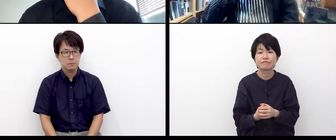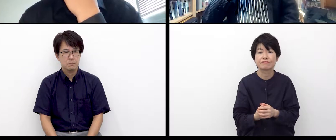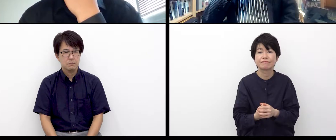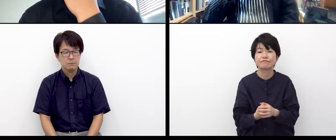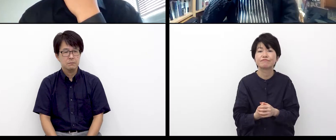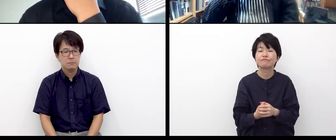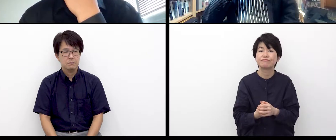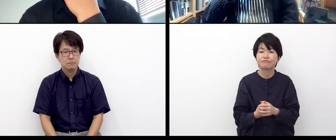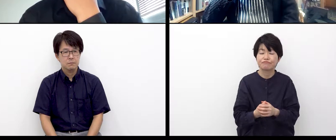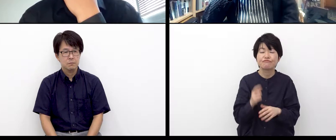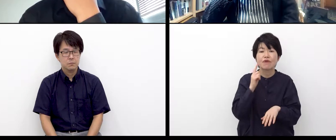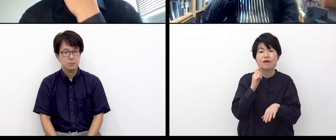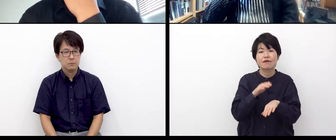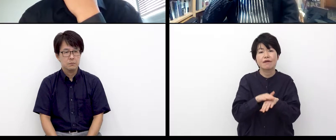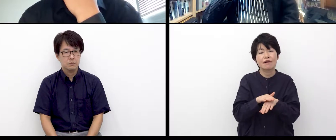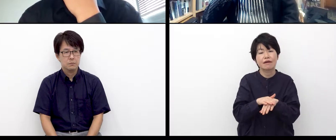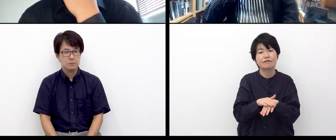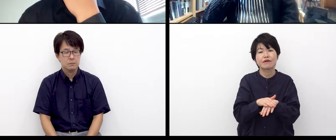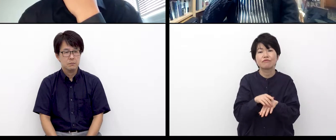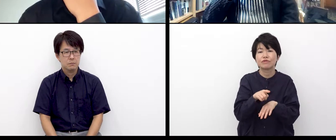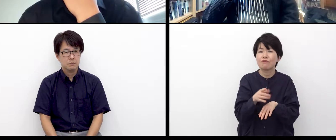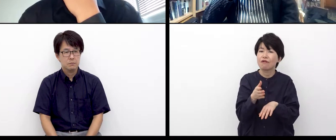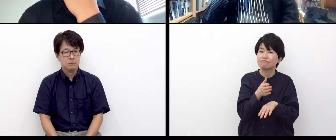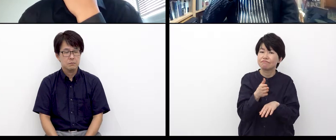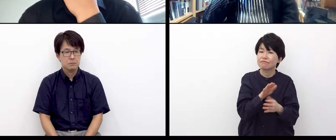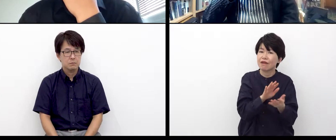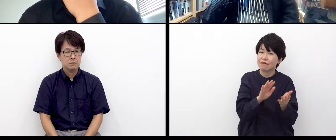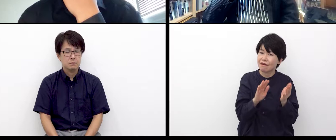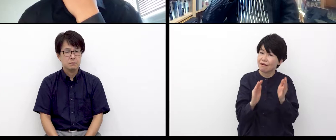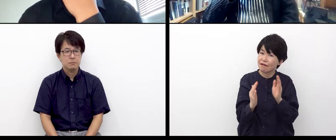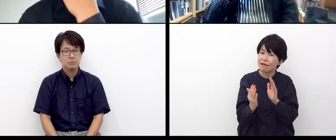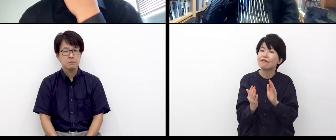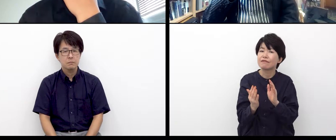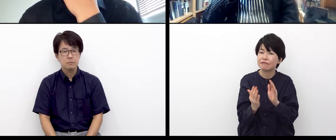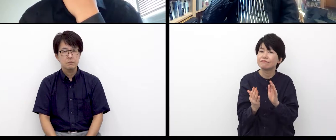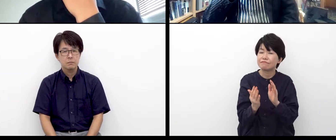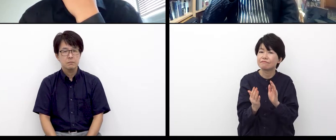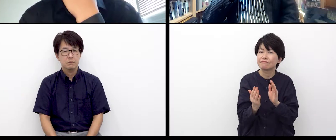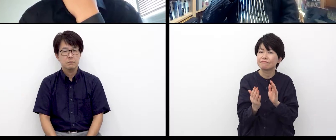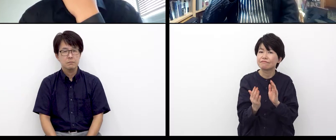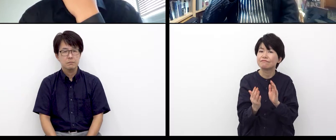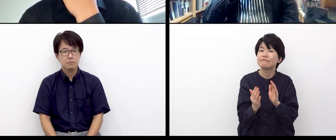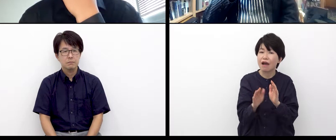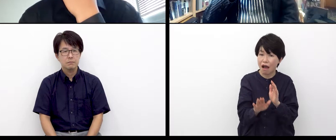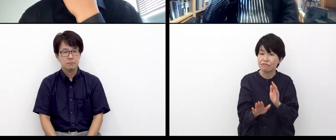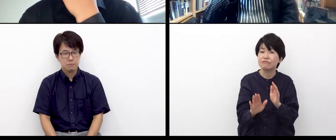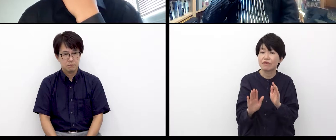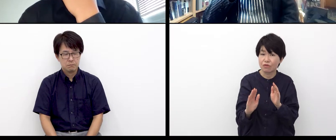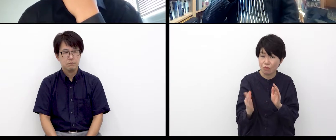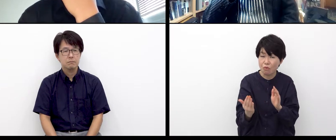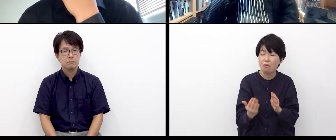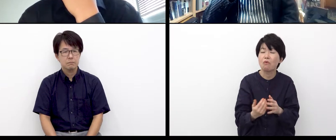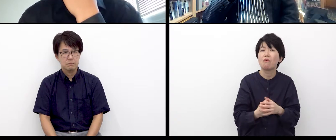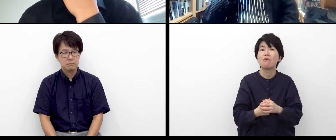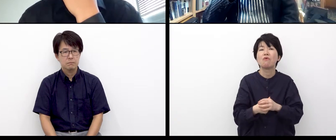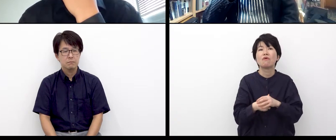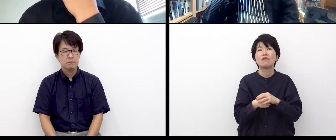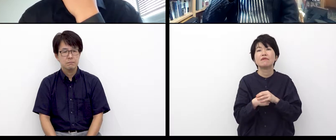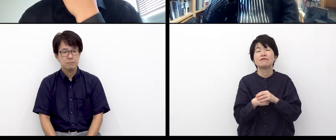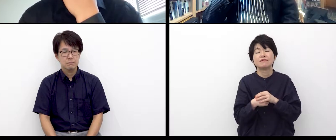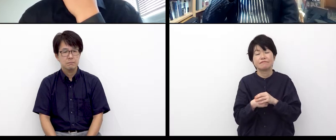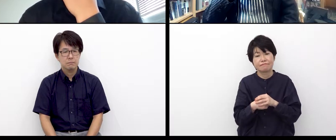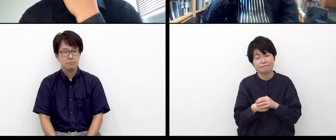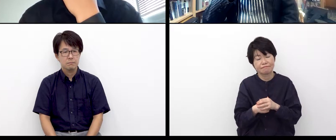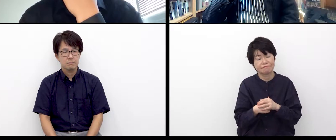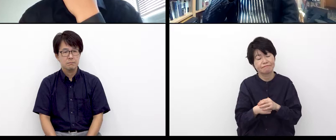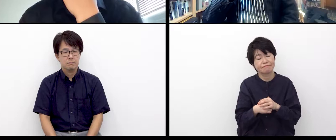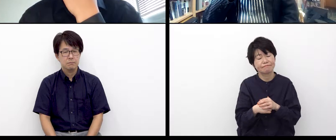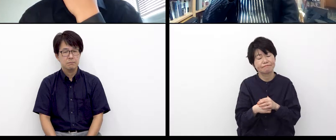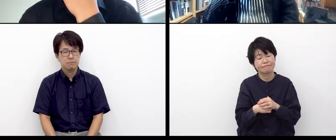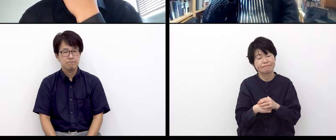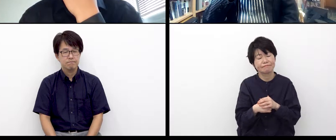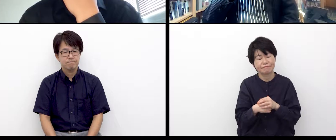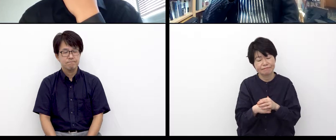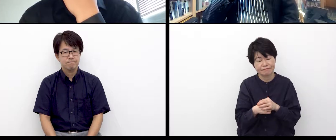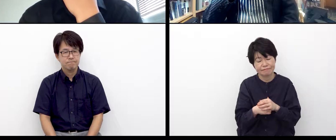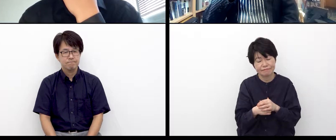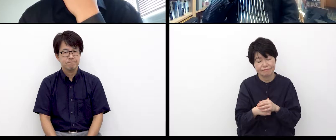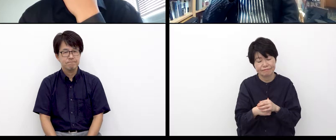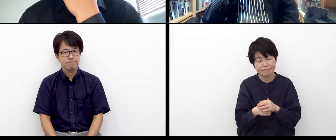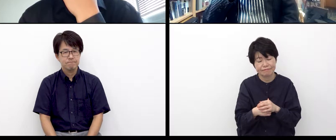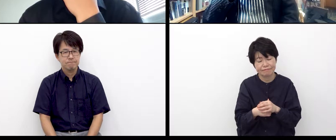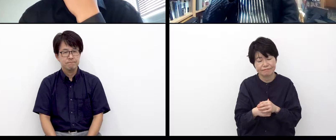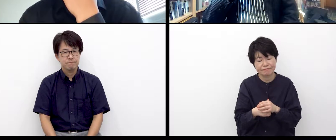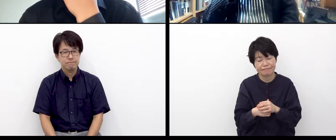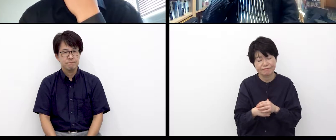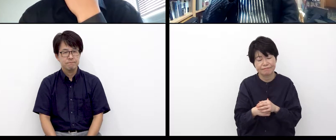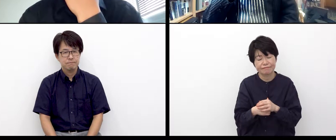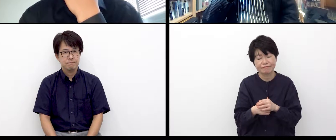We can think that we had such changes, but…